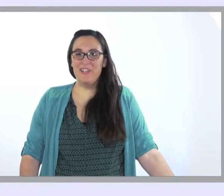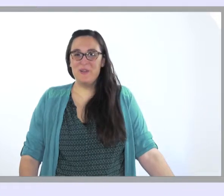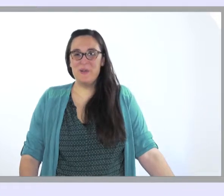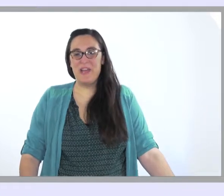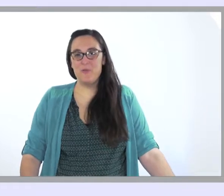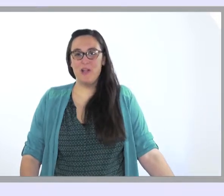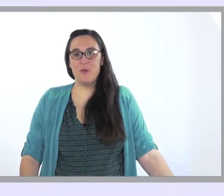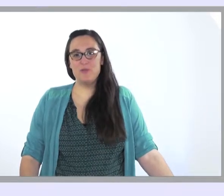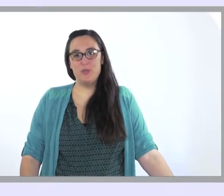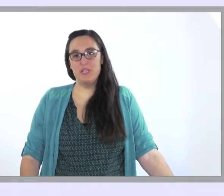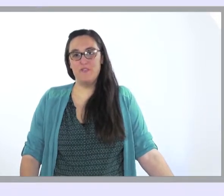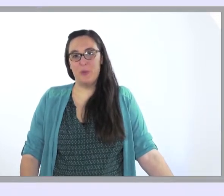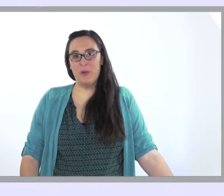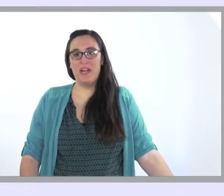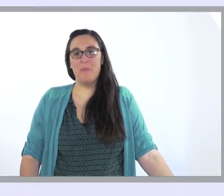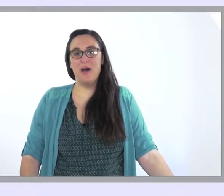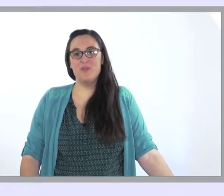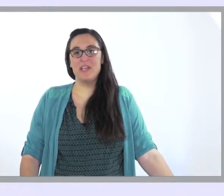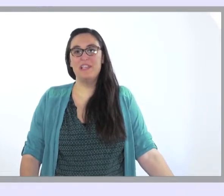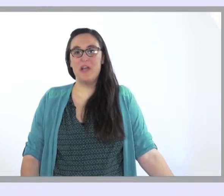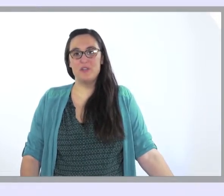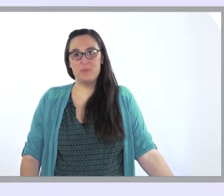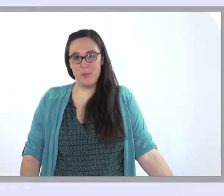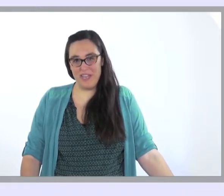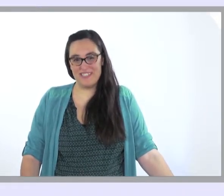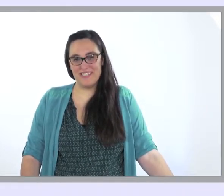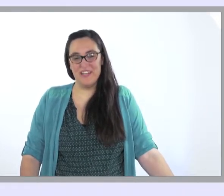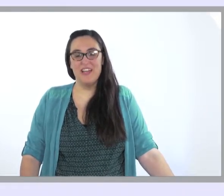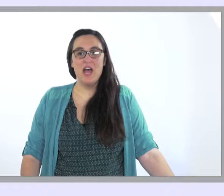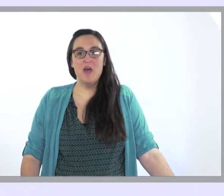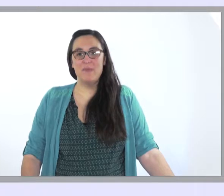Hello and welcome to Unit 4 about sign language broadcasting.